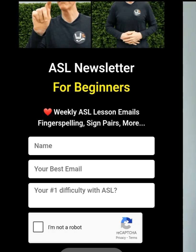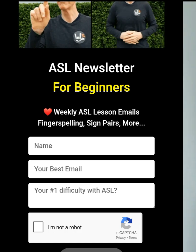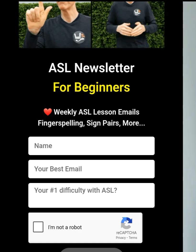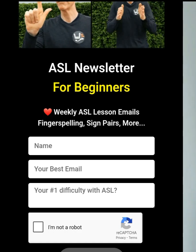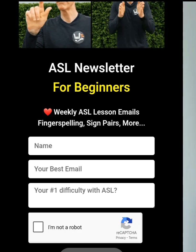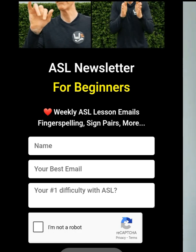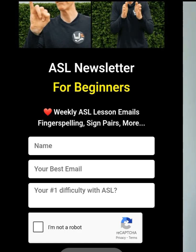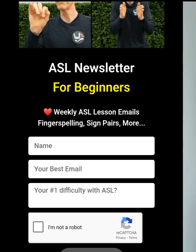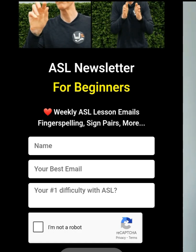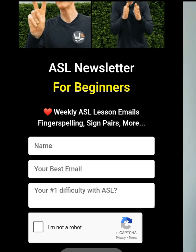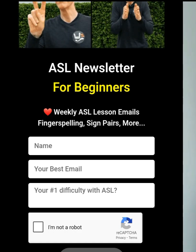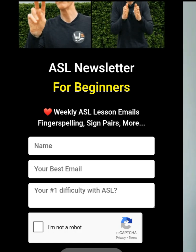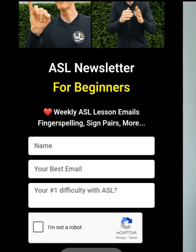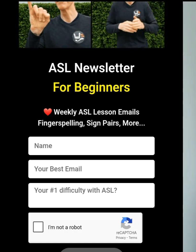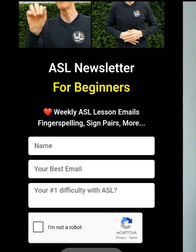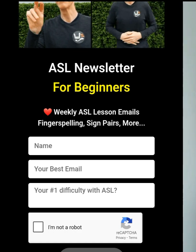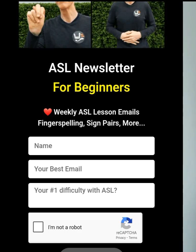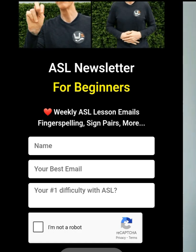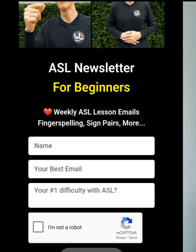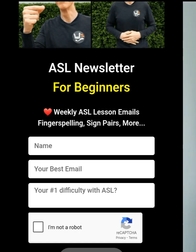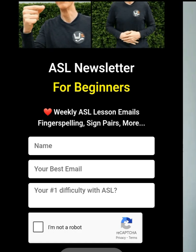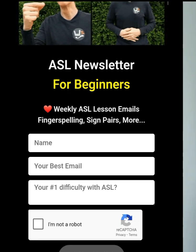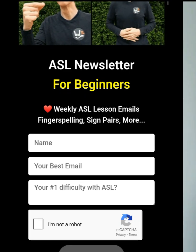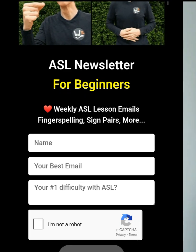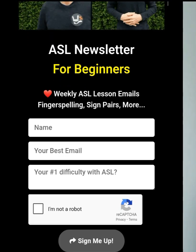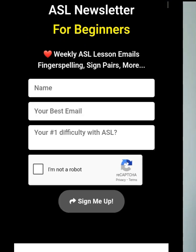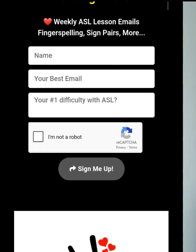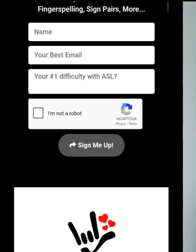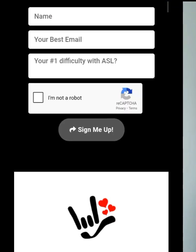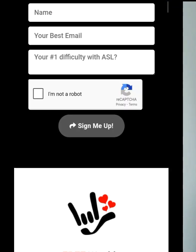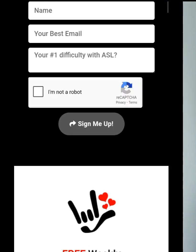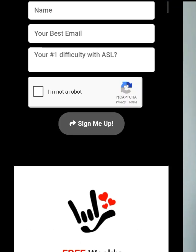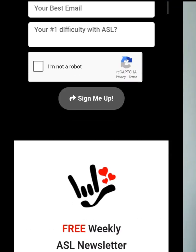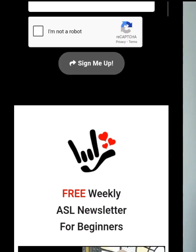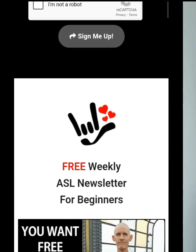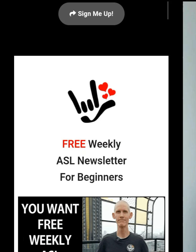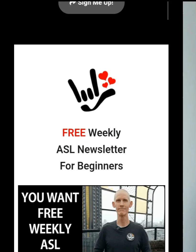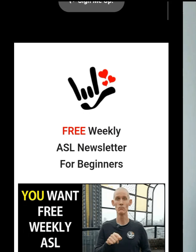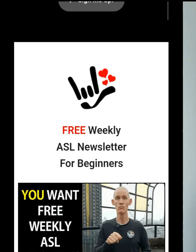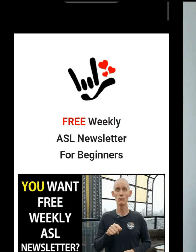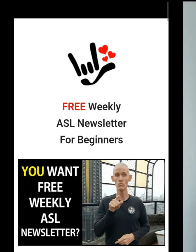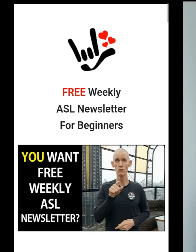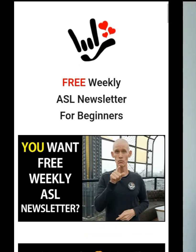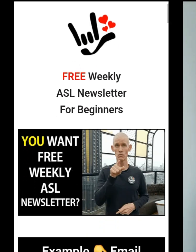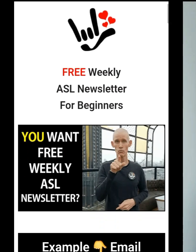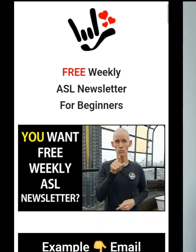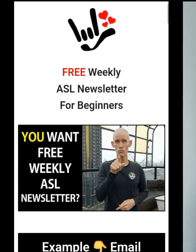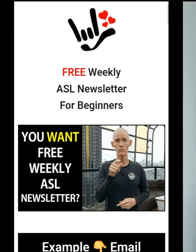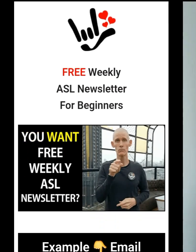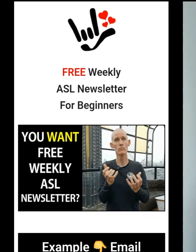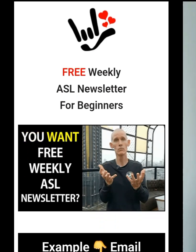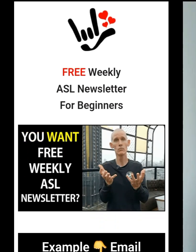and more mh-hmm alright, so this is where you can sign up alright, we can scroll down we can see